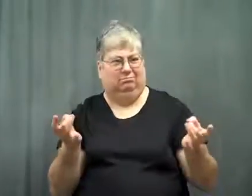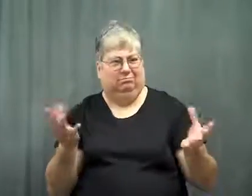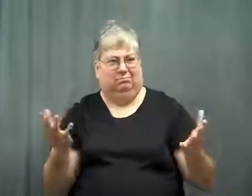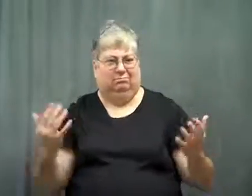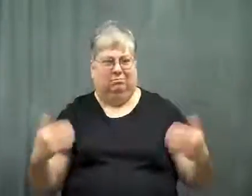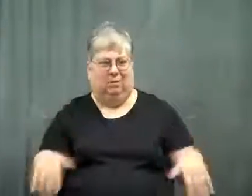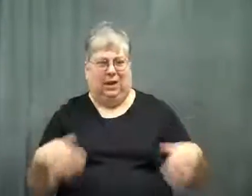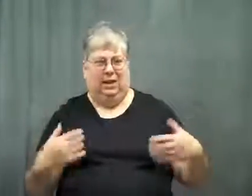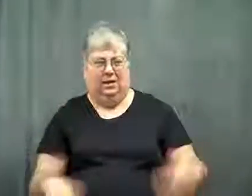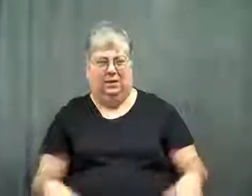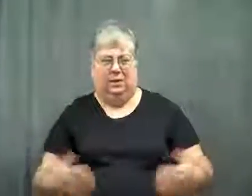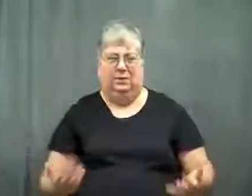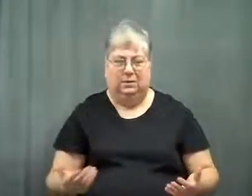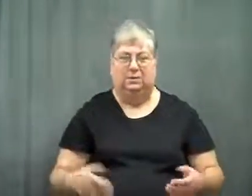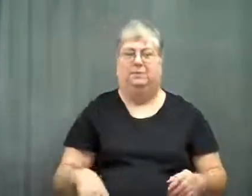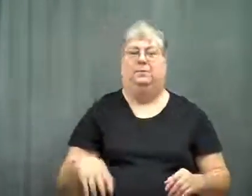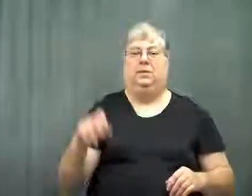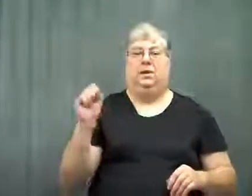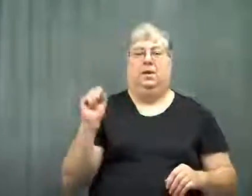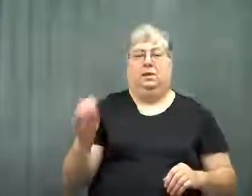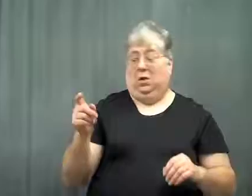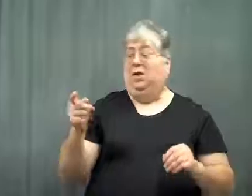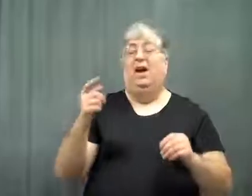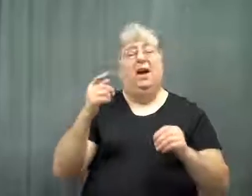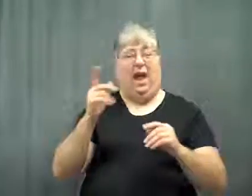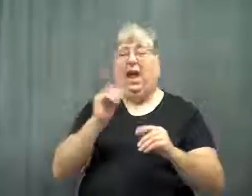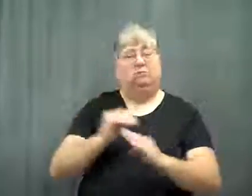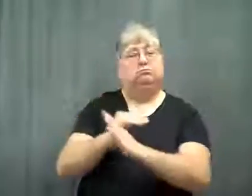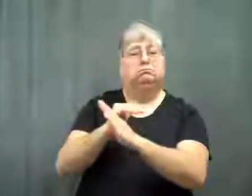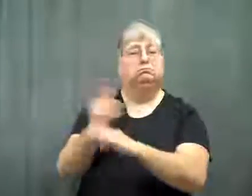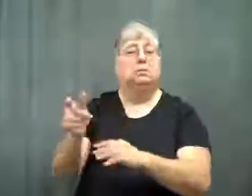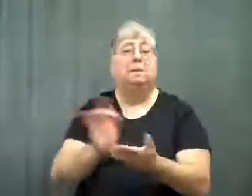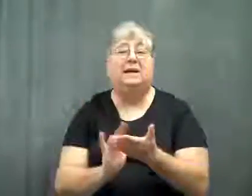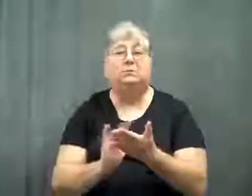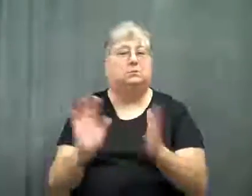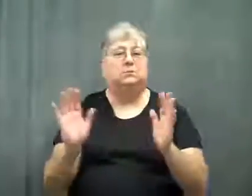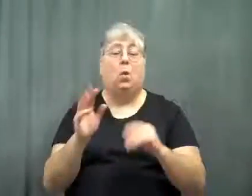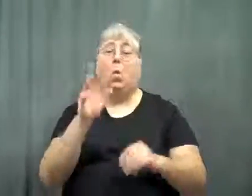That's awful! They were also prevented from getting proper medication.